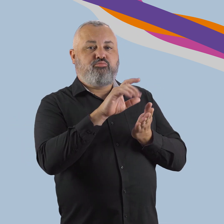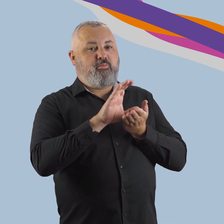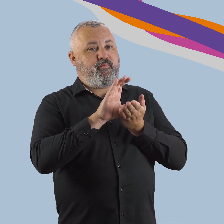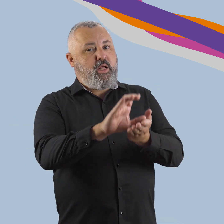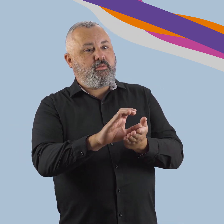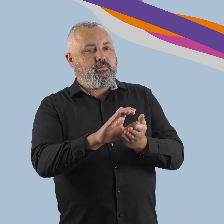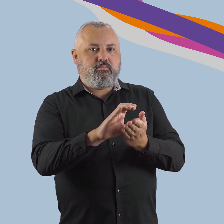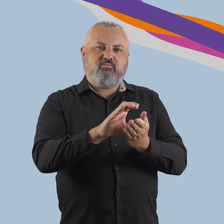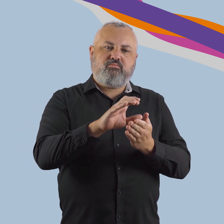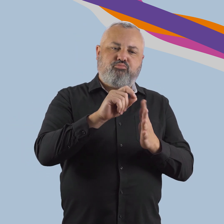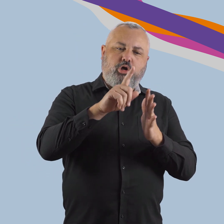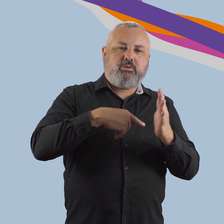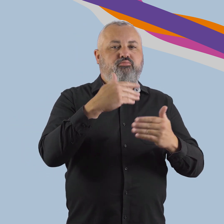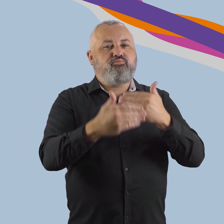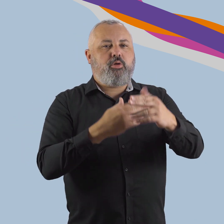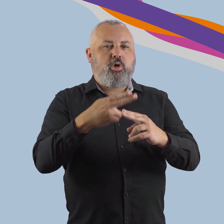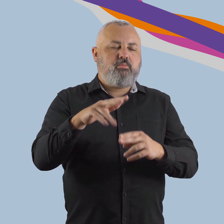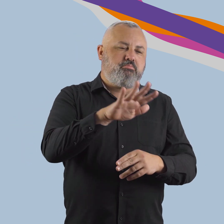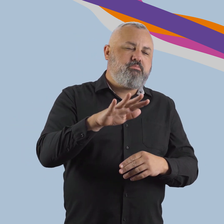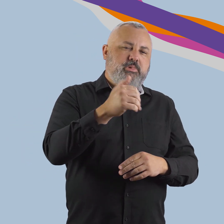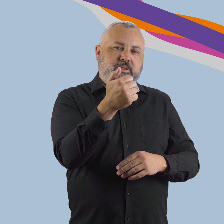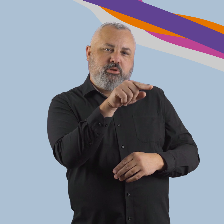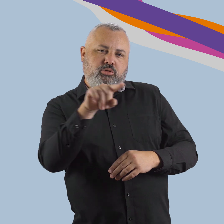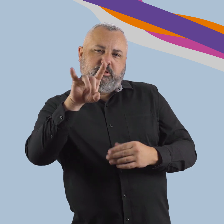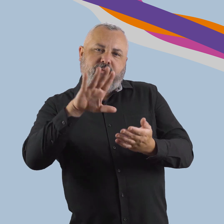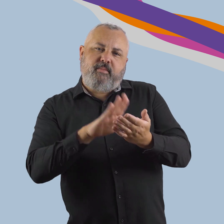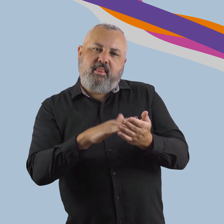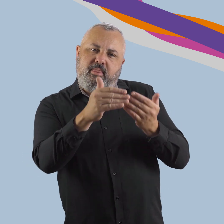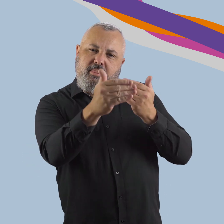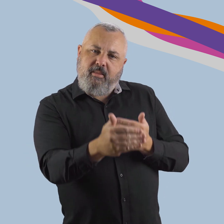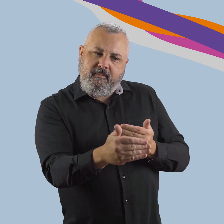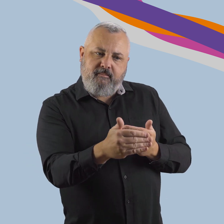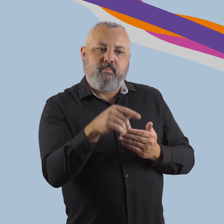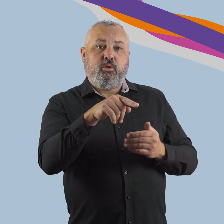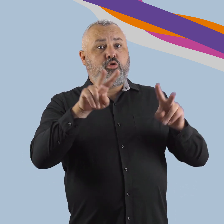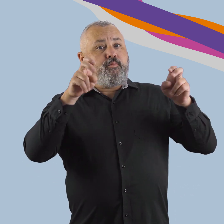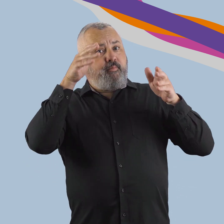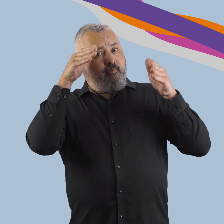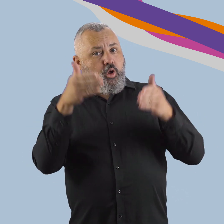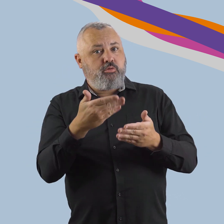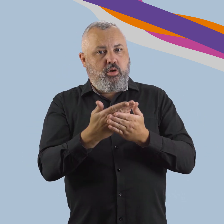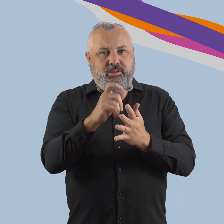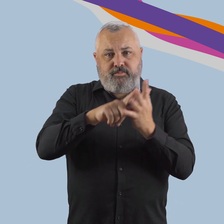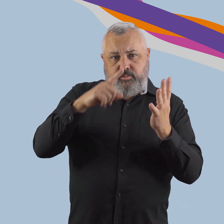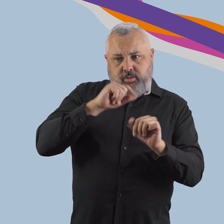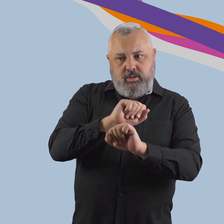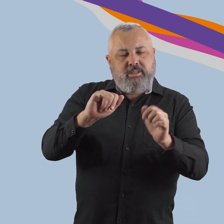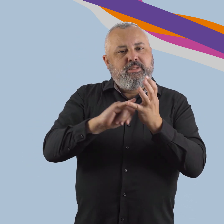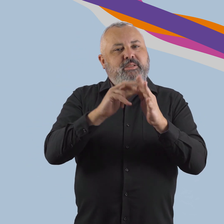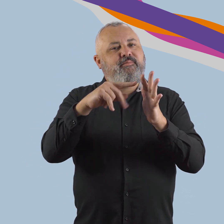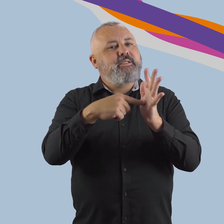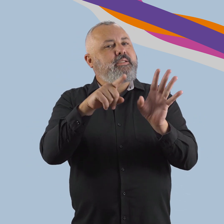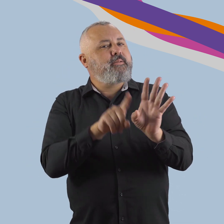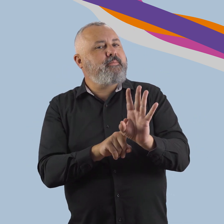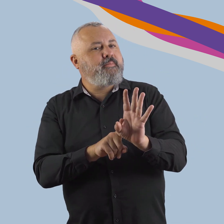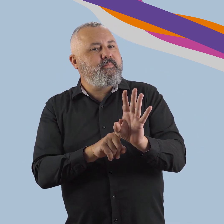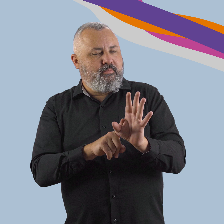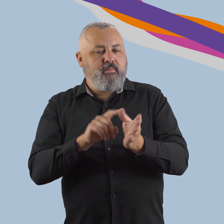This will fund projects that take between six and ten months on the topic of safety of people with disability.